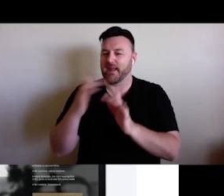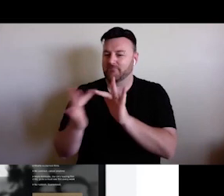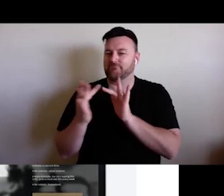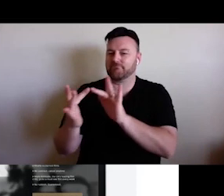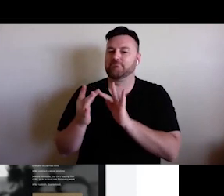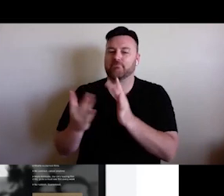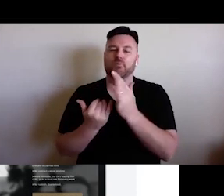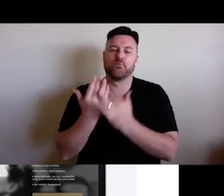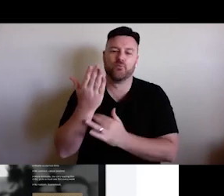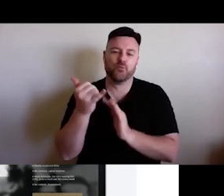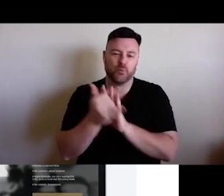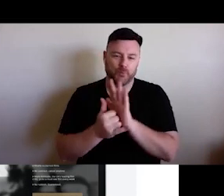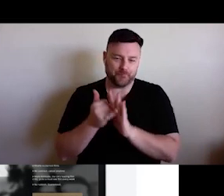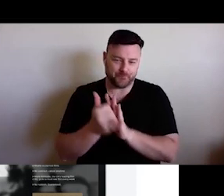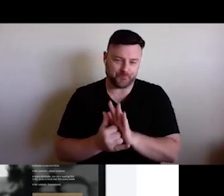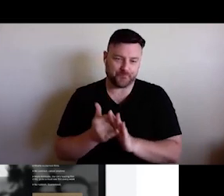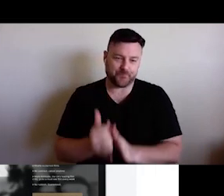YouTube Giving - similar to Facebook and what they're doing in this